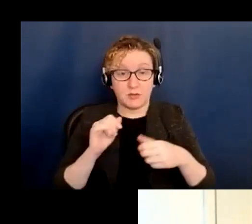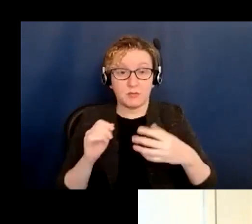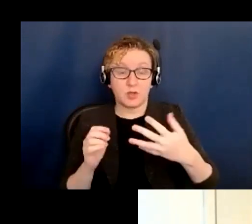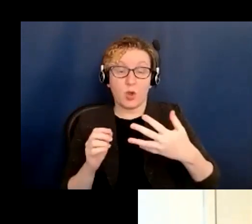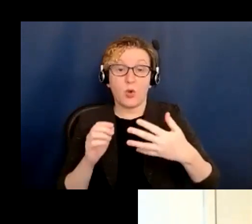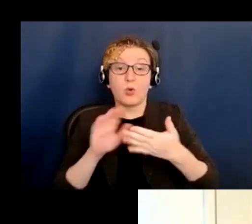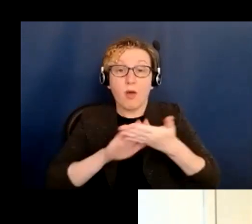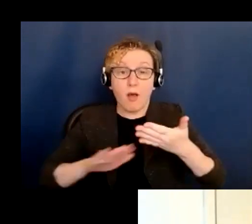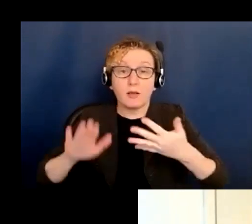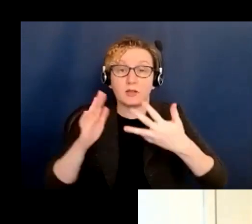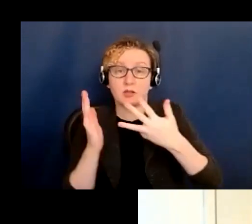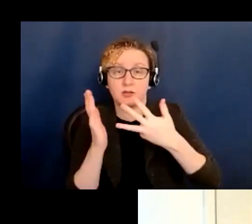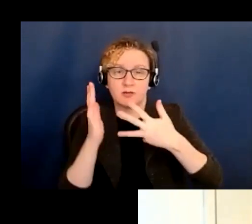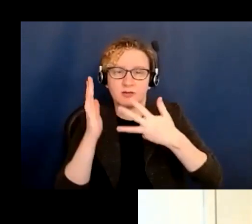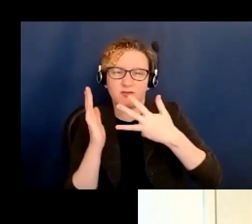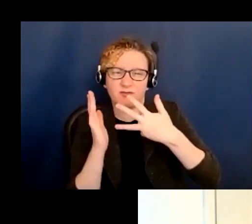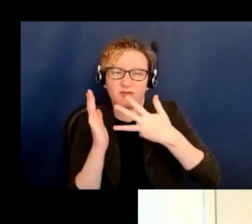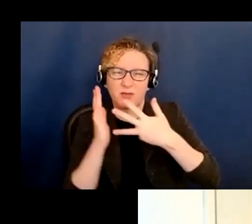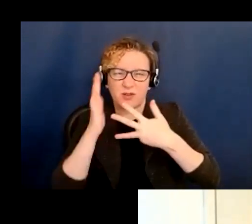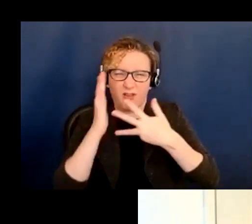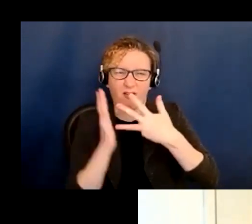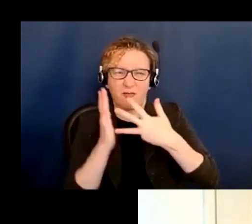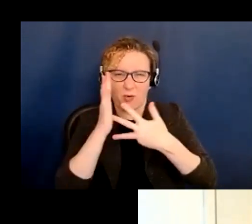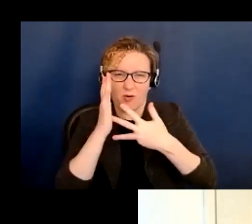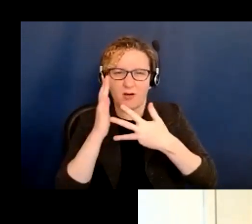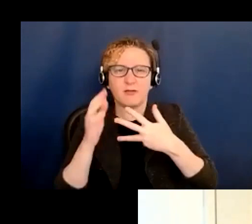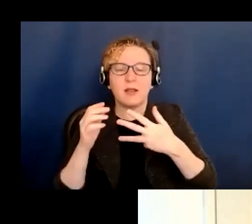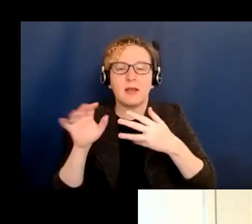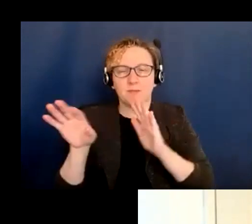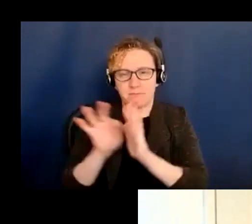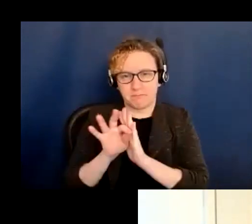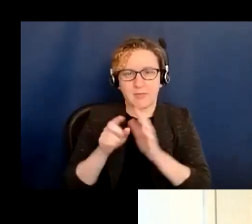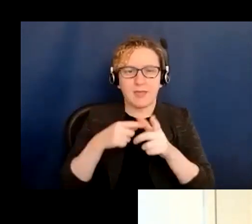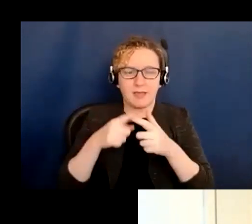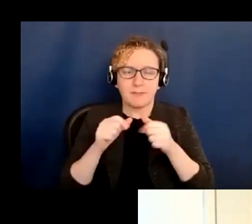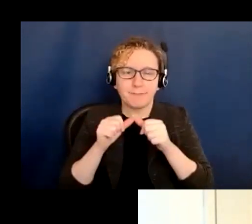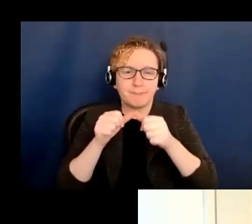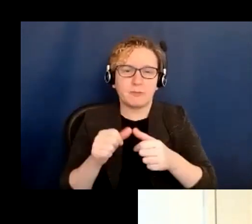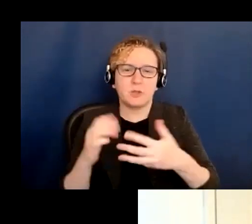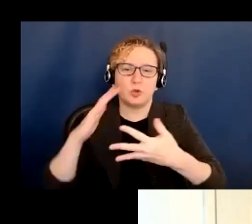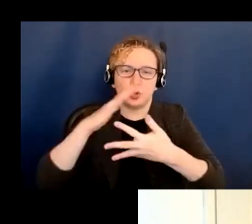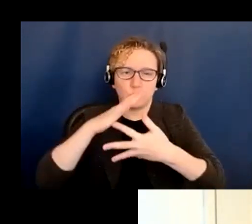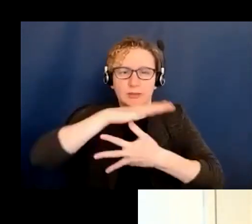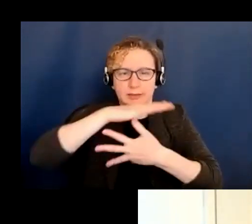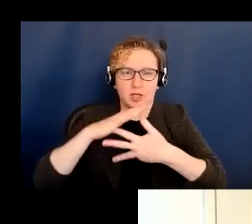They continue on with us until they are juniors or seniors. Thank you, Erika. Laura?